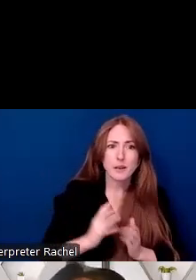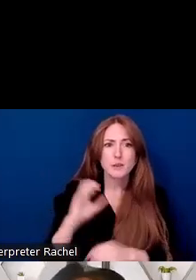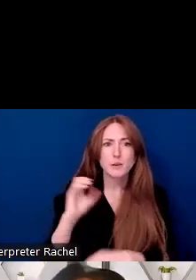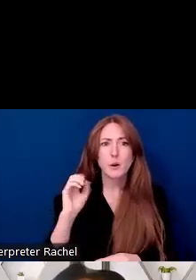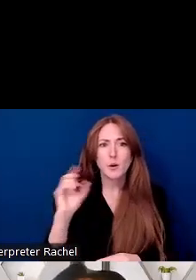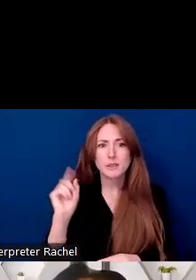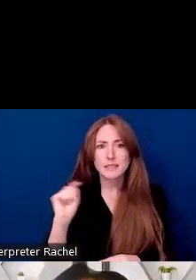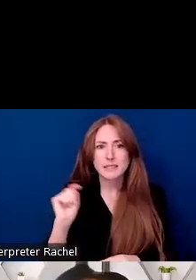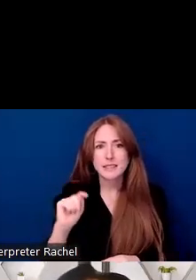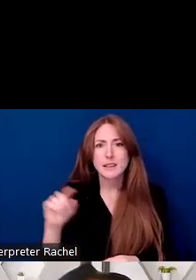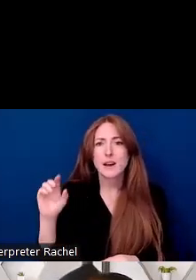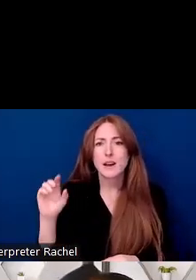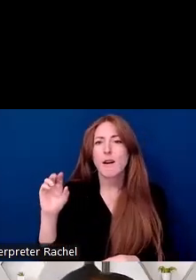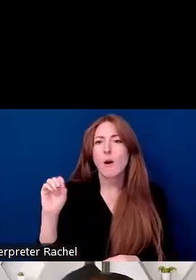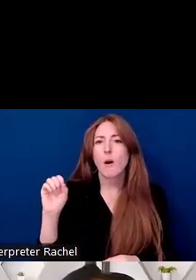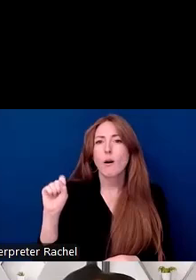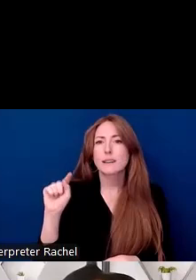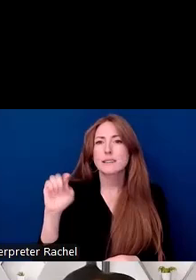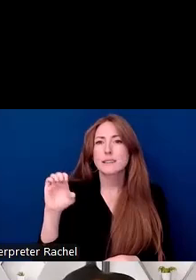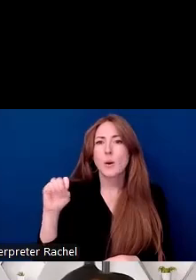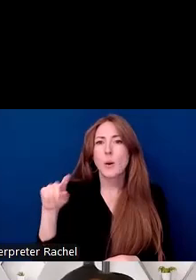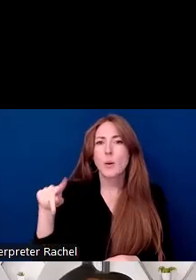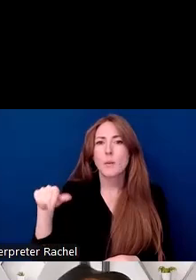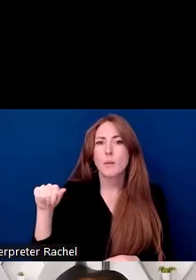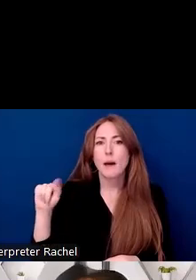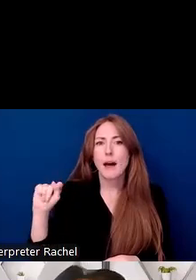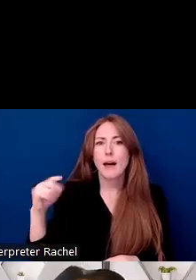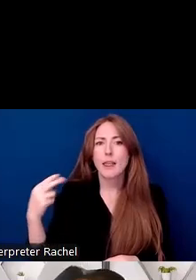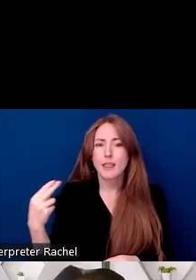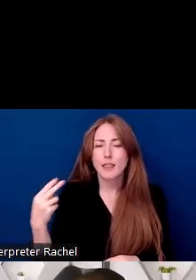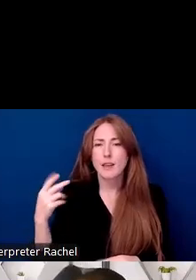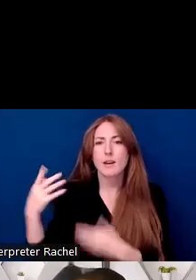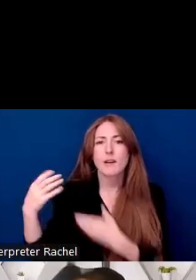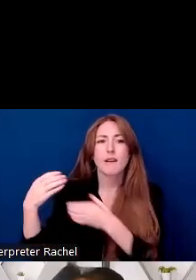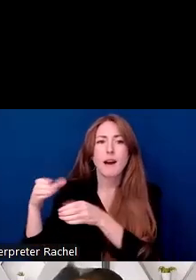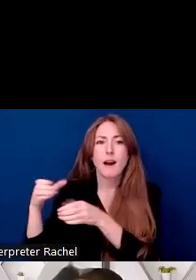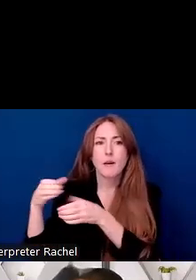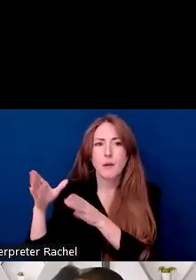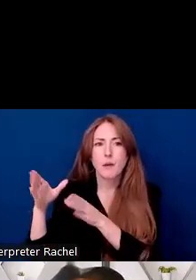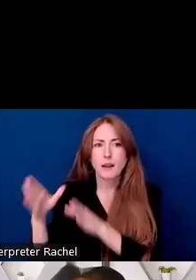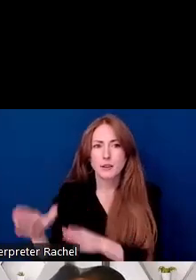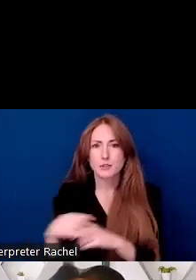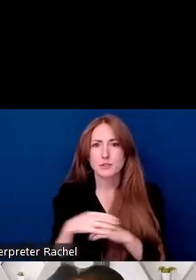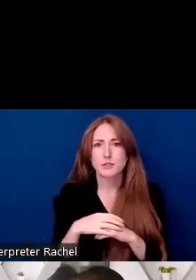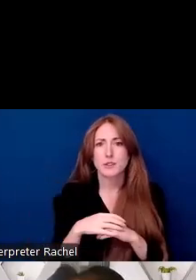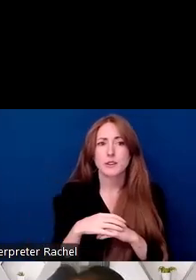managing patient with musculoskeletal conditions. For interventions, we include KT interventions